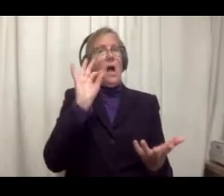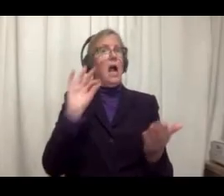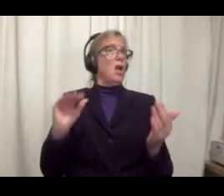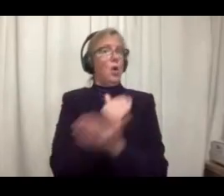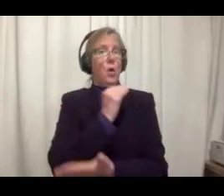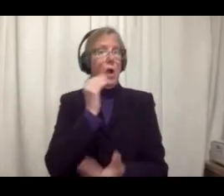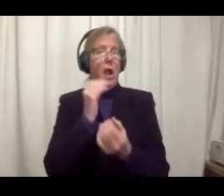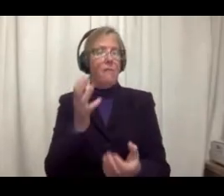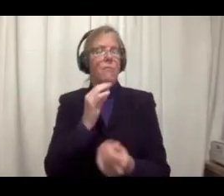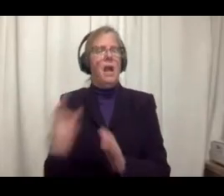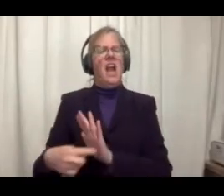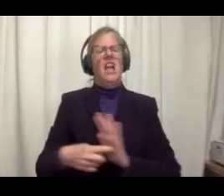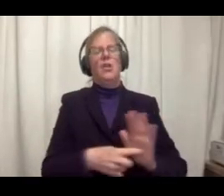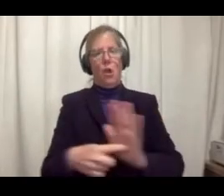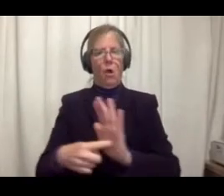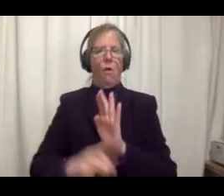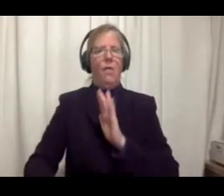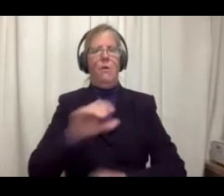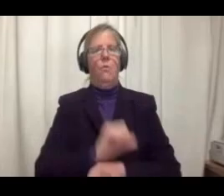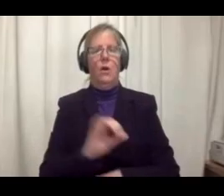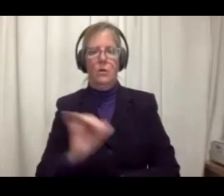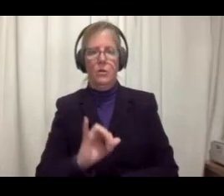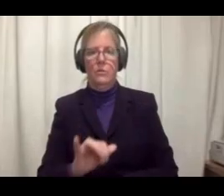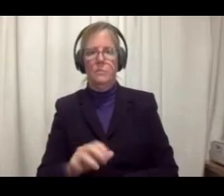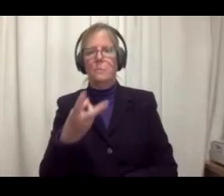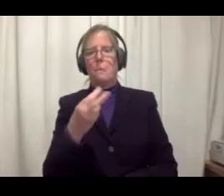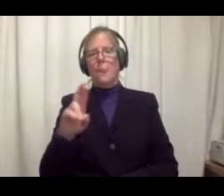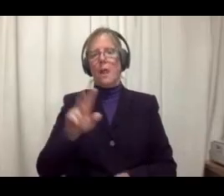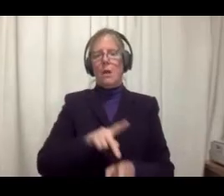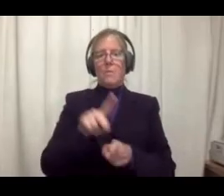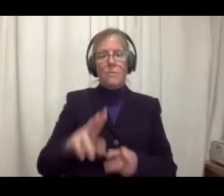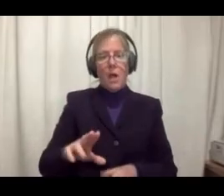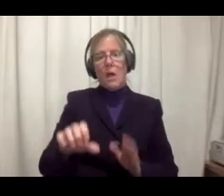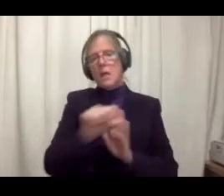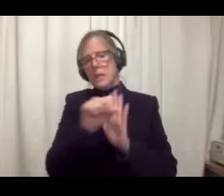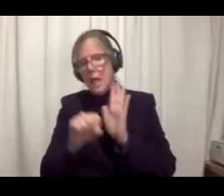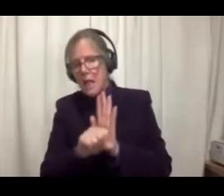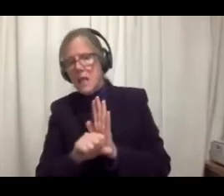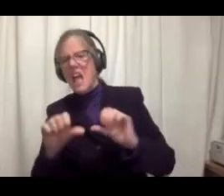It’s used by VR professionals, state agencies, technical assistance centers,